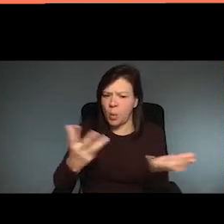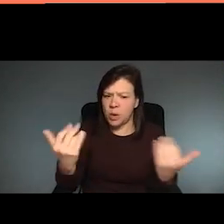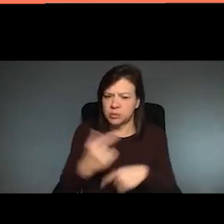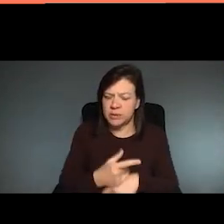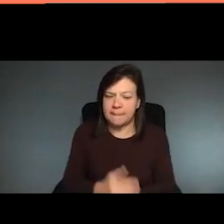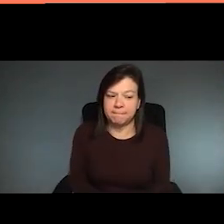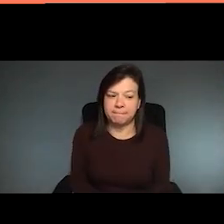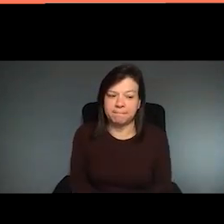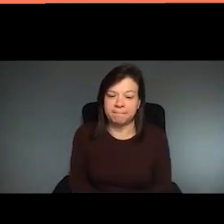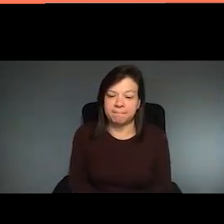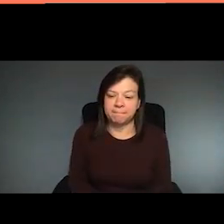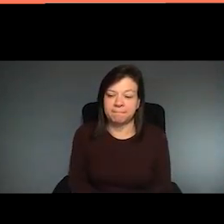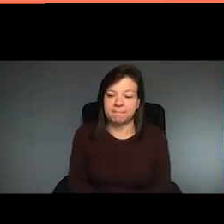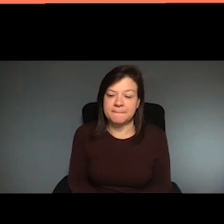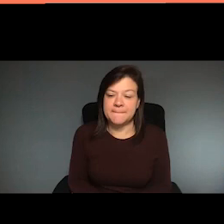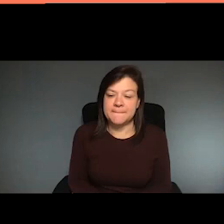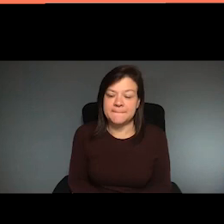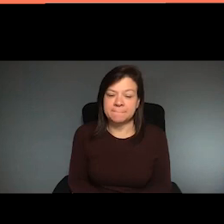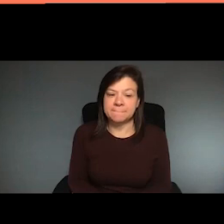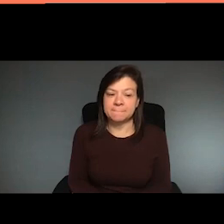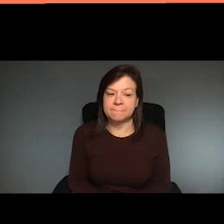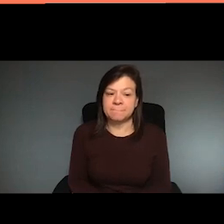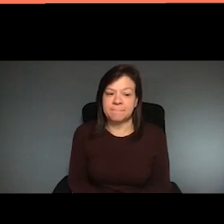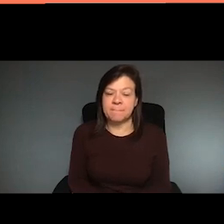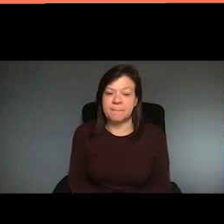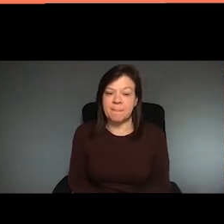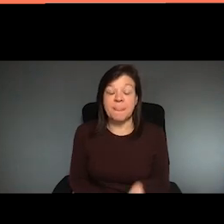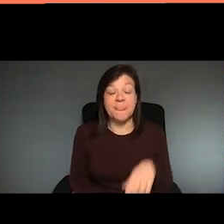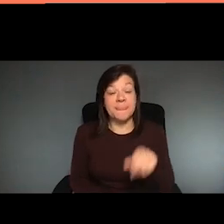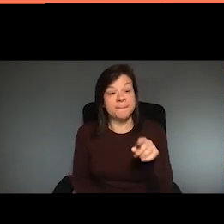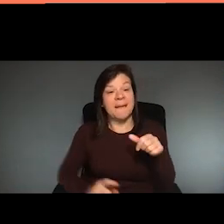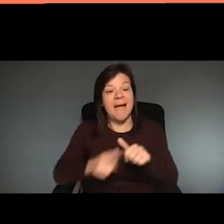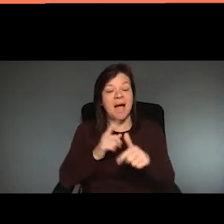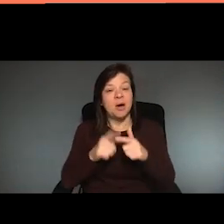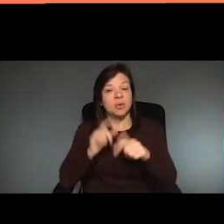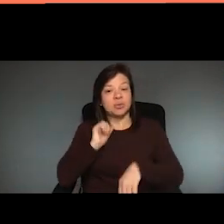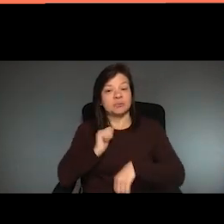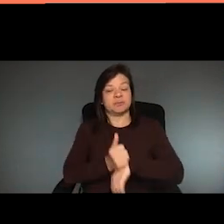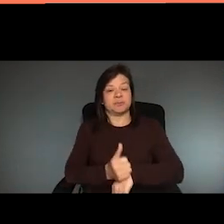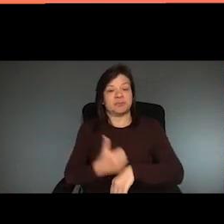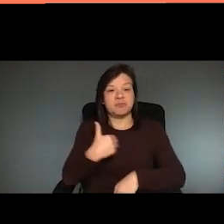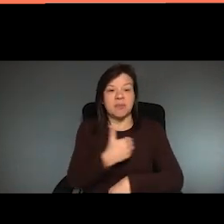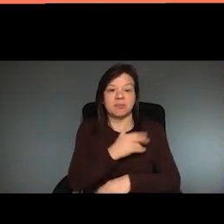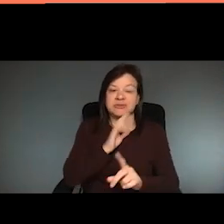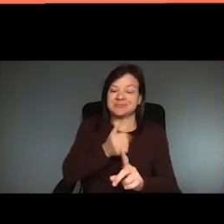NOW WE WILL REVIEW WHAT WE WILL COVER TODAY. REVIEW HOW TO ENABLE MEMBERSHIPS WITH SELF REGISTRATION